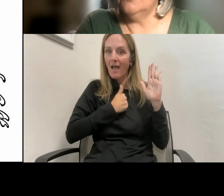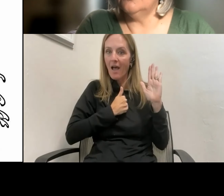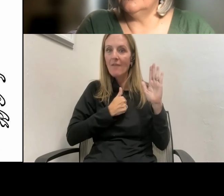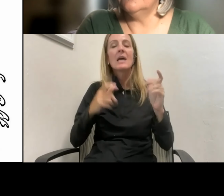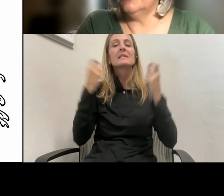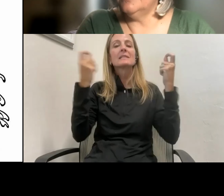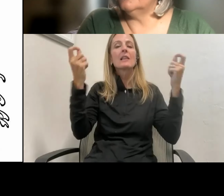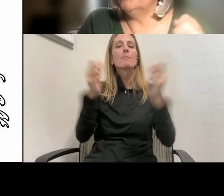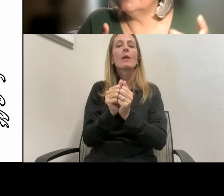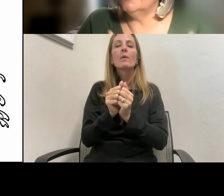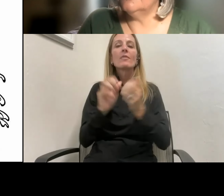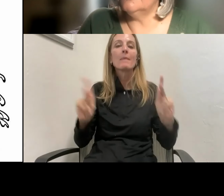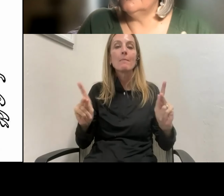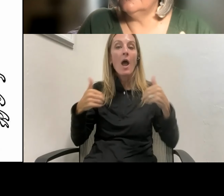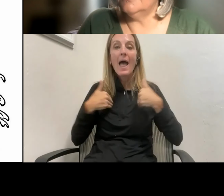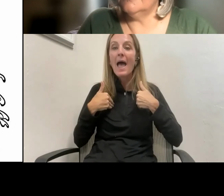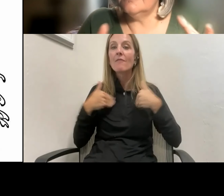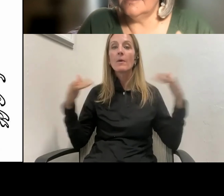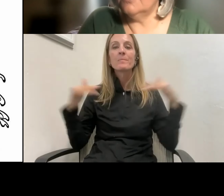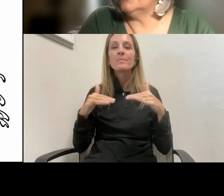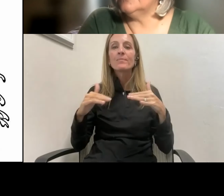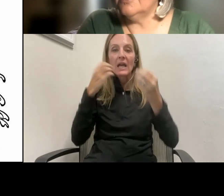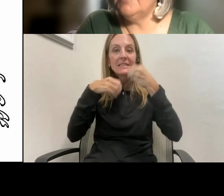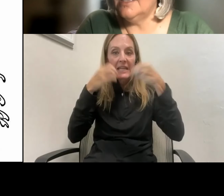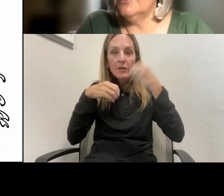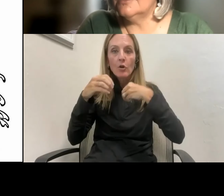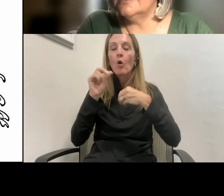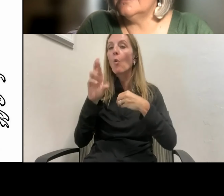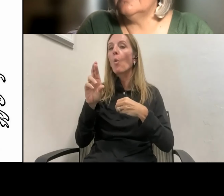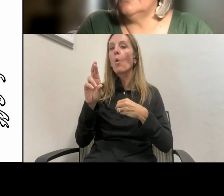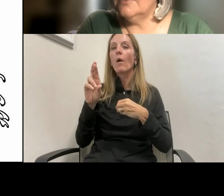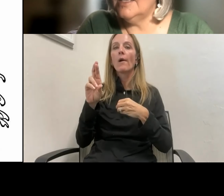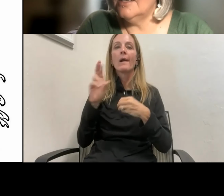or if we can't come together, send out little care packages, you know thanking